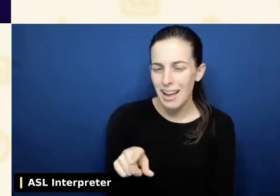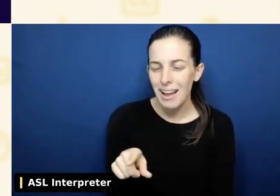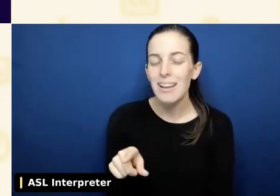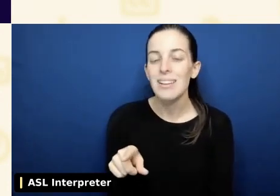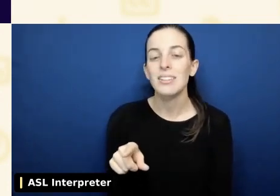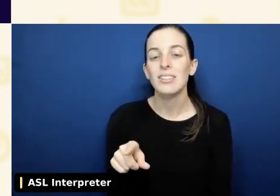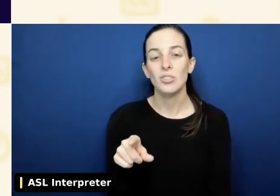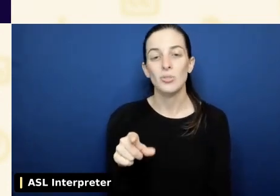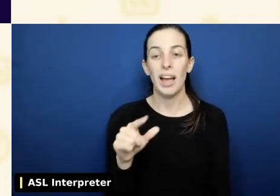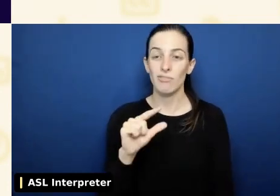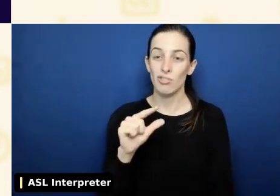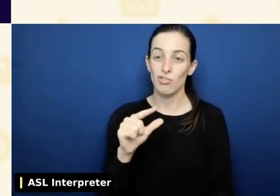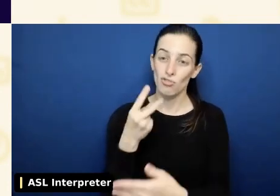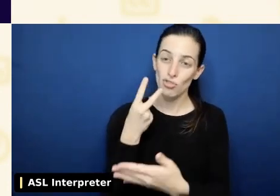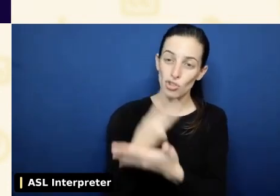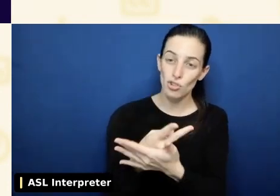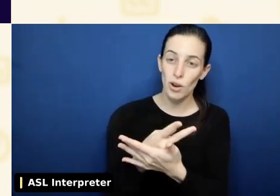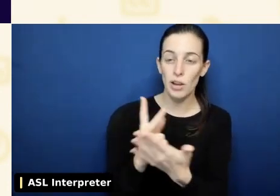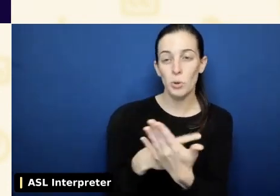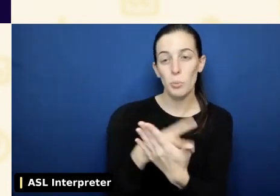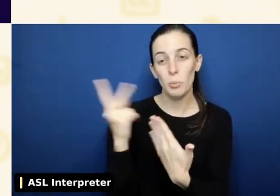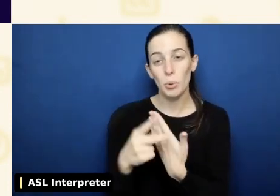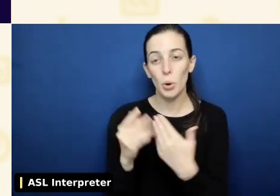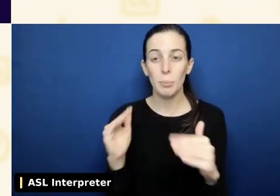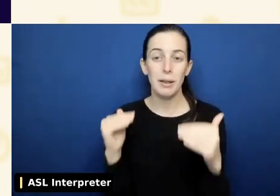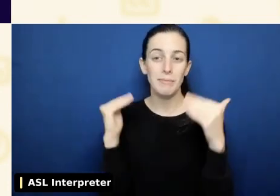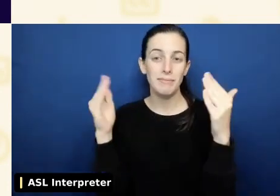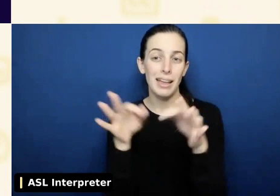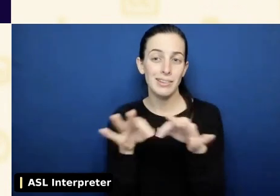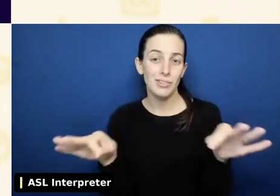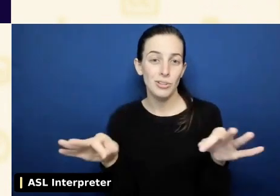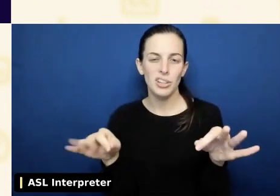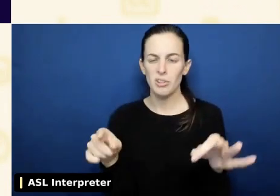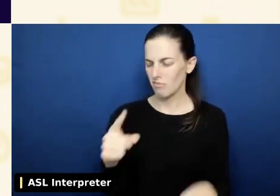It's saying improper use of link. And I think, well, that's really weird. I think that's a link that works.